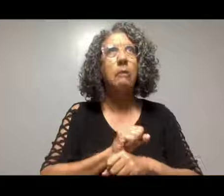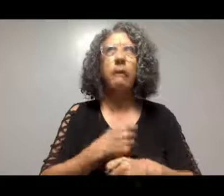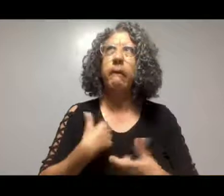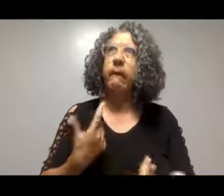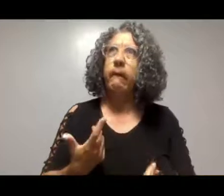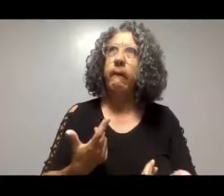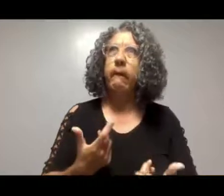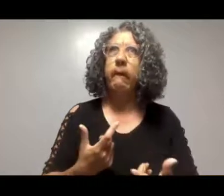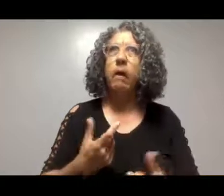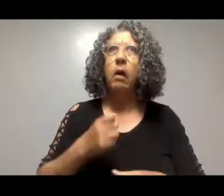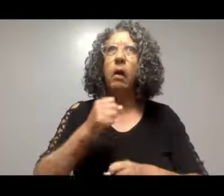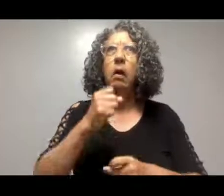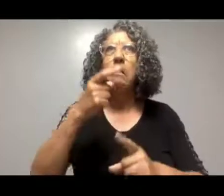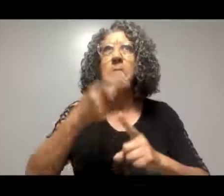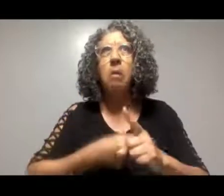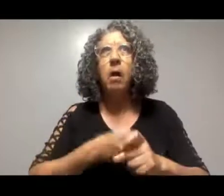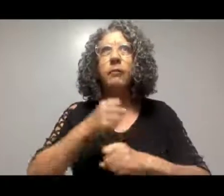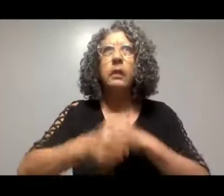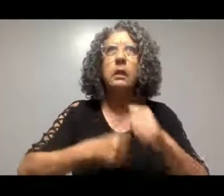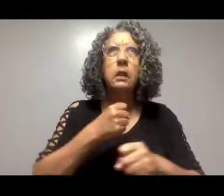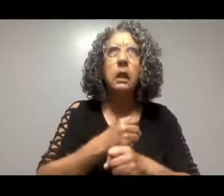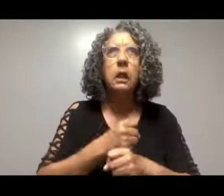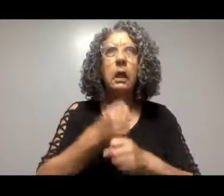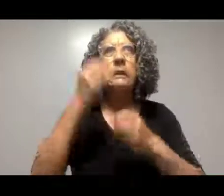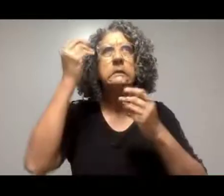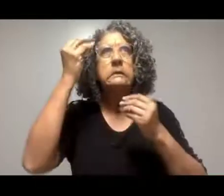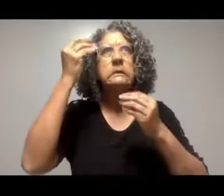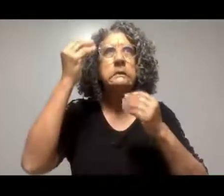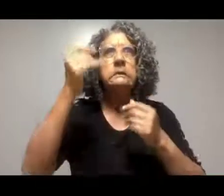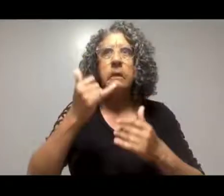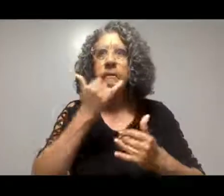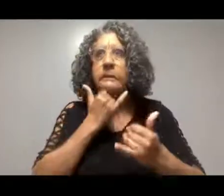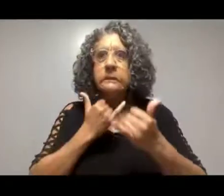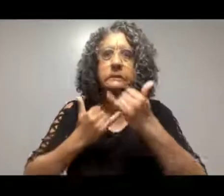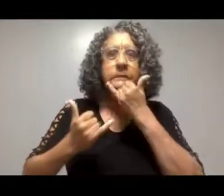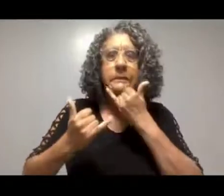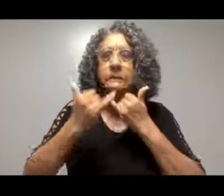out where was the last place i worked, was that for one month or two months? And